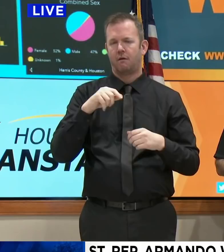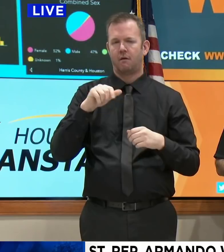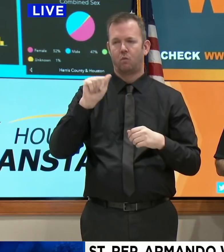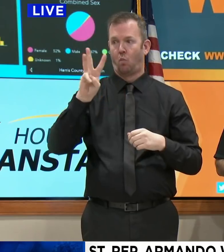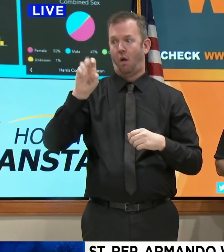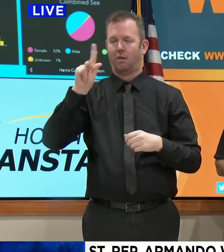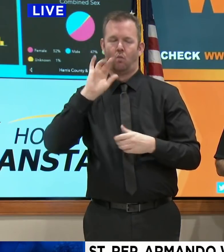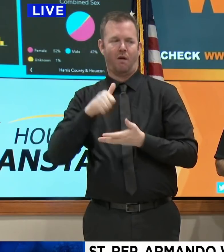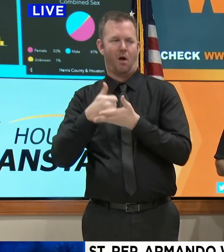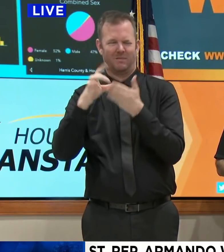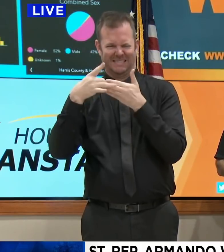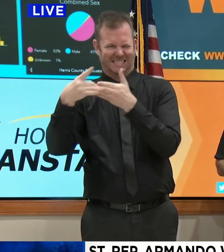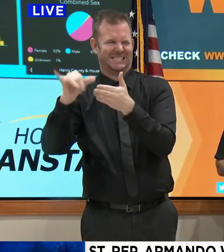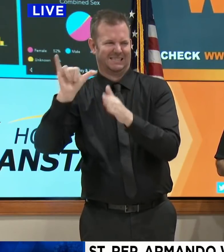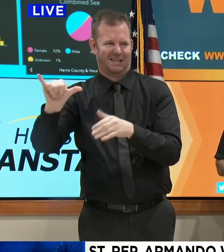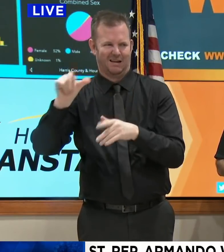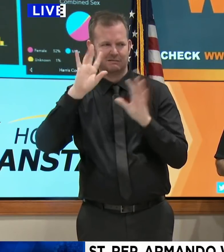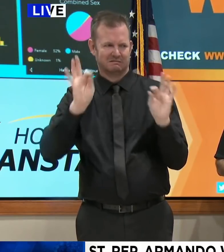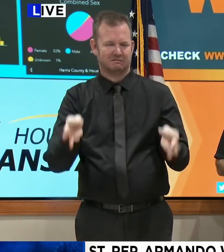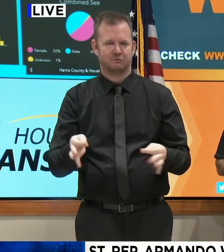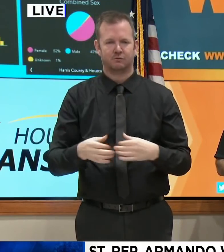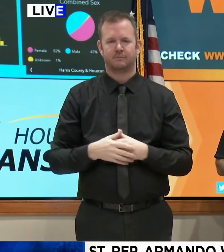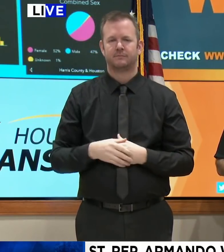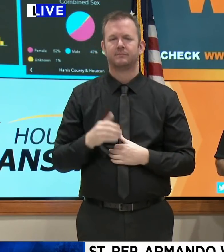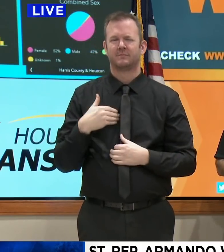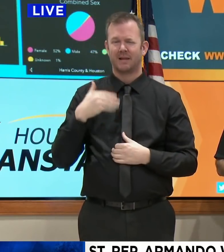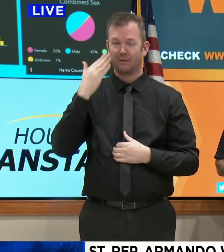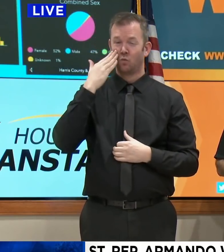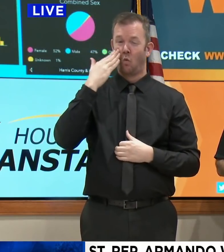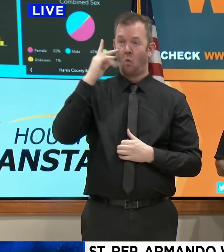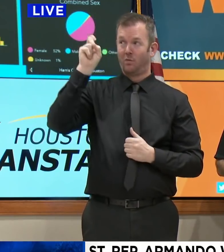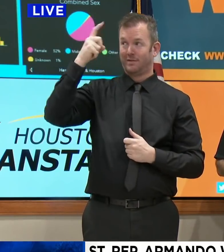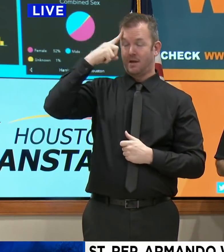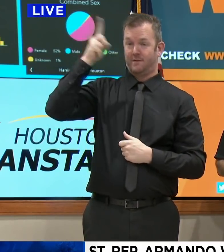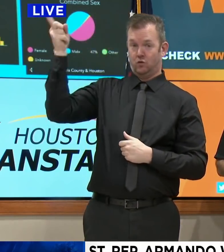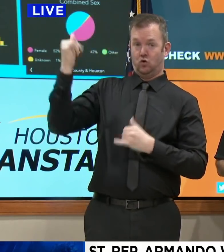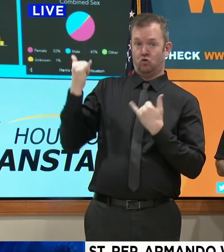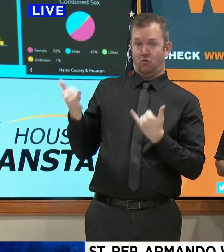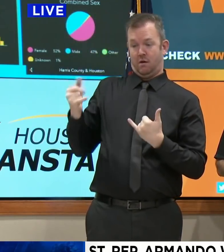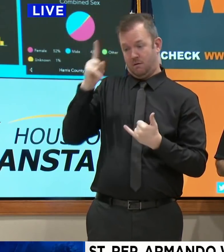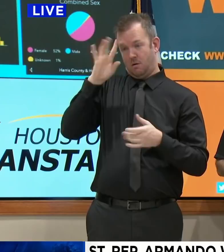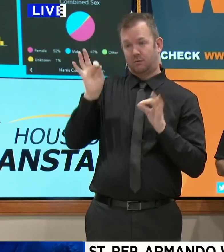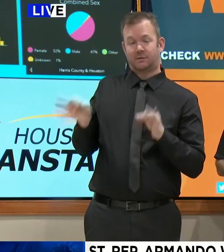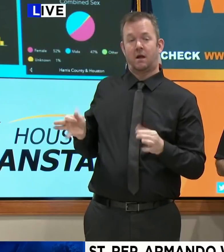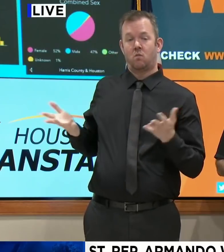our rapid testing sites through we’re continuing to work with we’re continuing to work with him in no I’m a member of the him in no I’m a member of the state Legislature on the this state Legislature on the this issue. I know that the governor